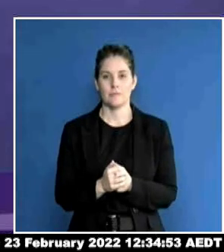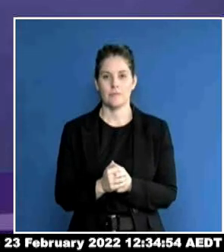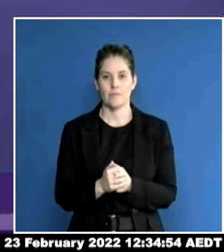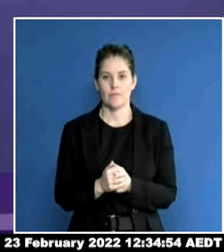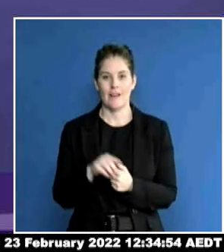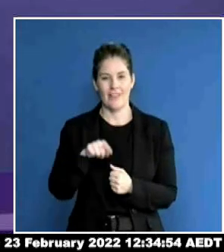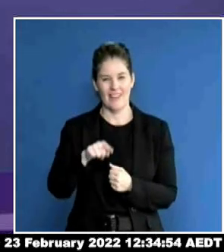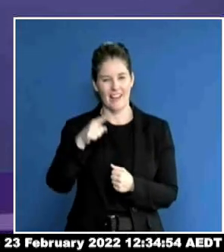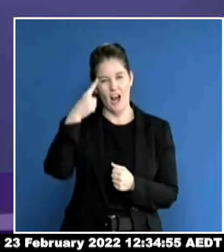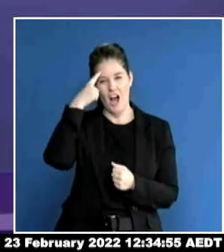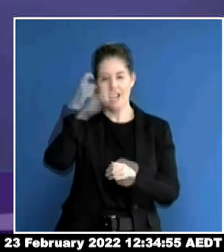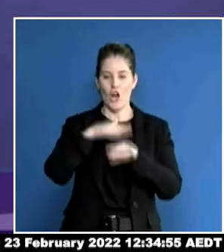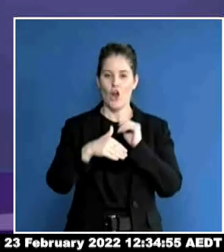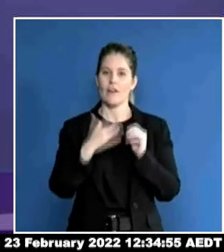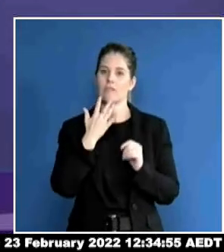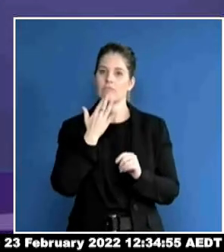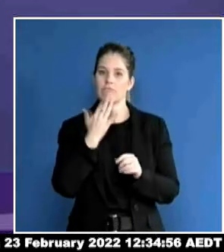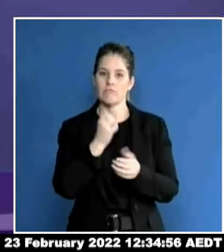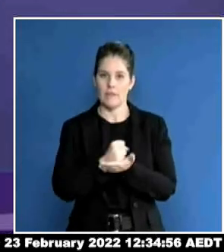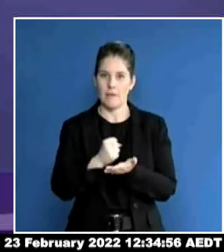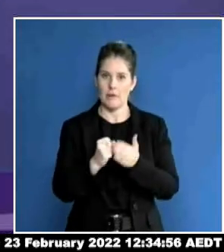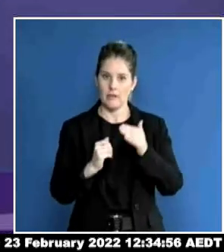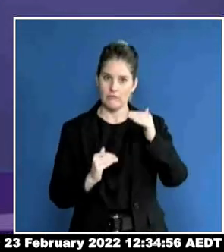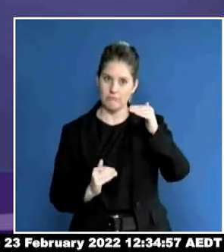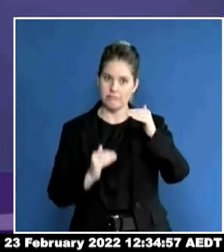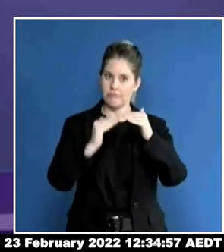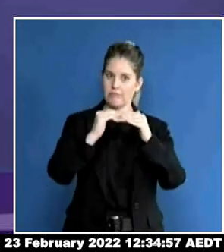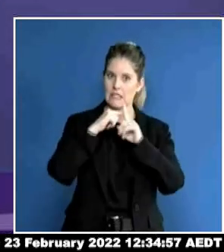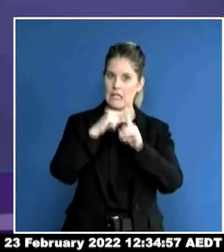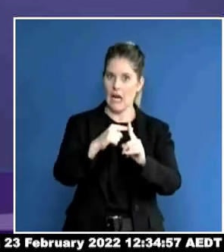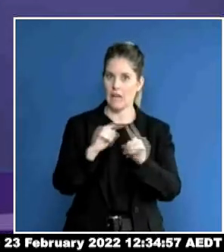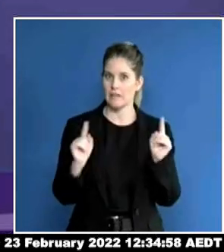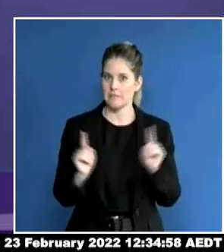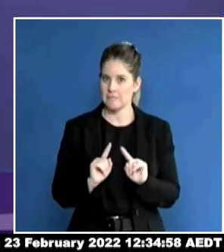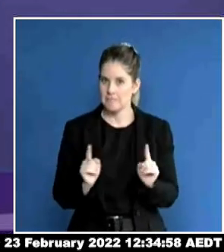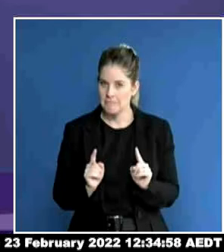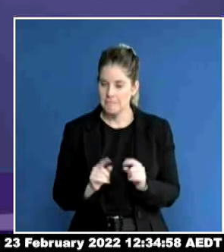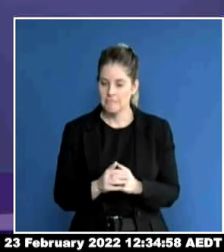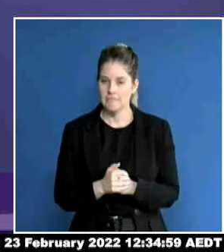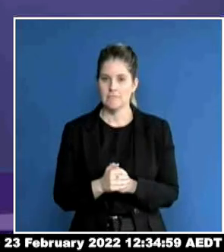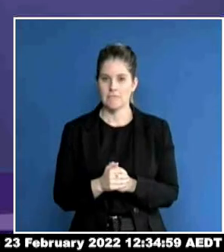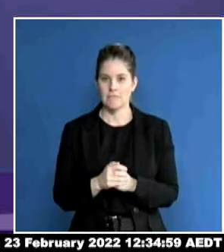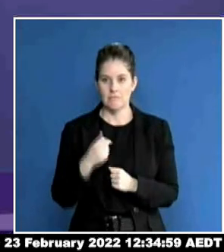DES's. I'm just interested in your thoughts on quotas for people with disabilities